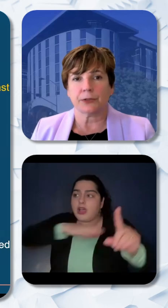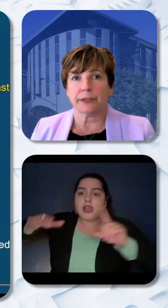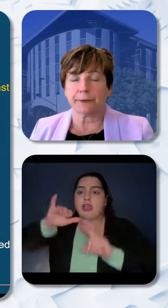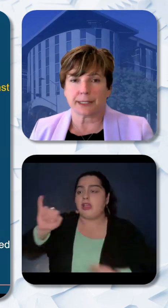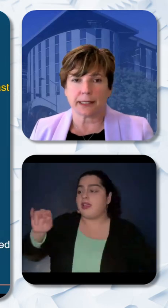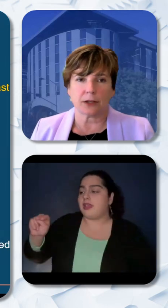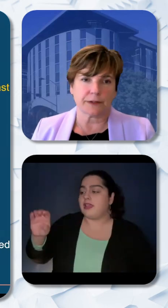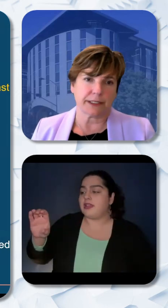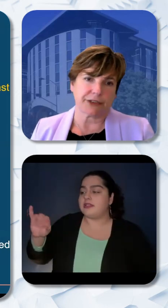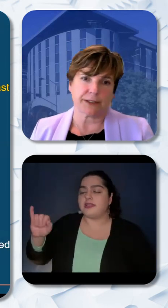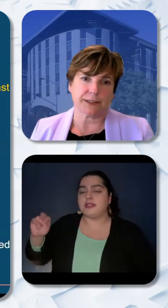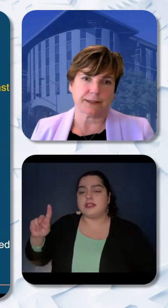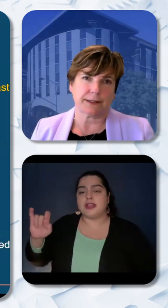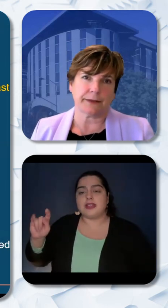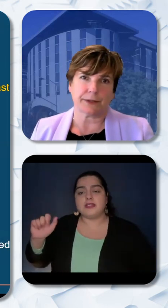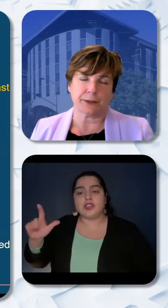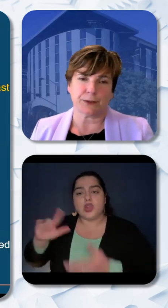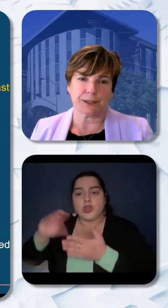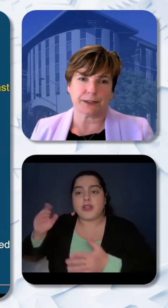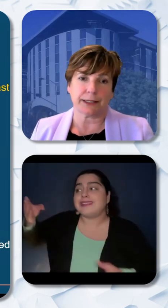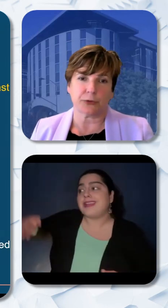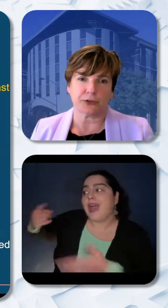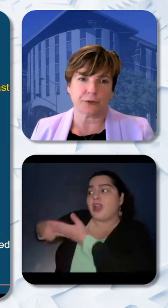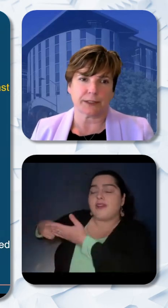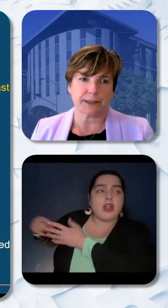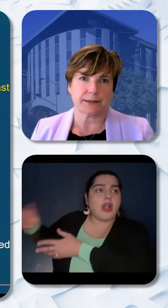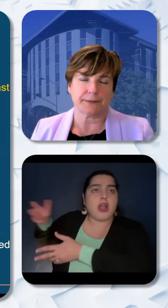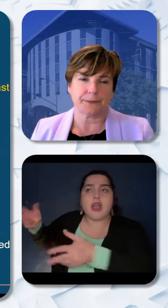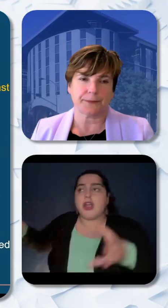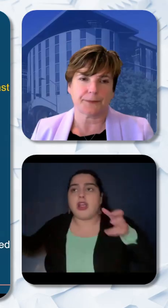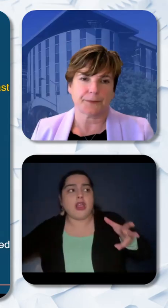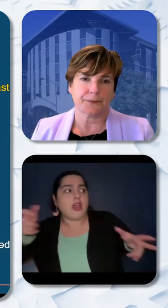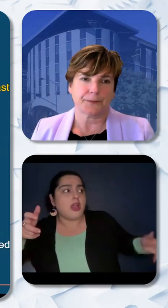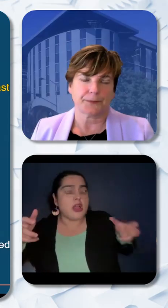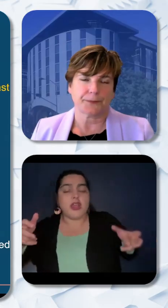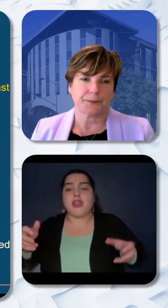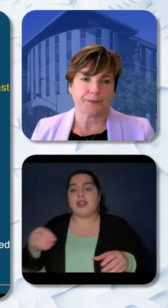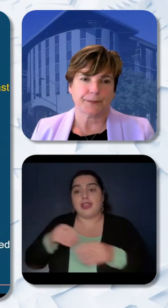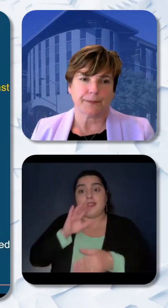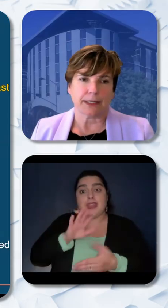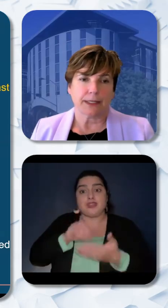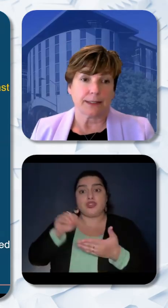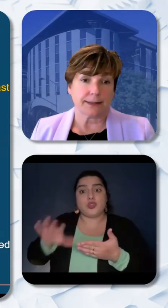Learning from side conversations in their student's language of choice.